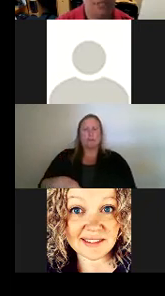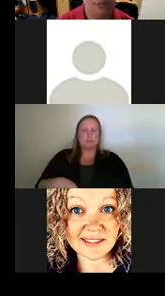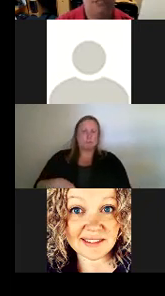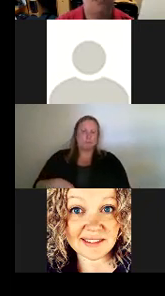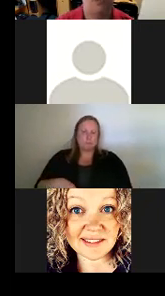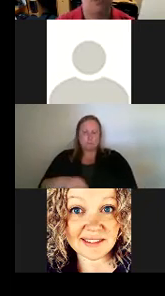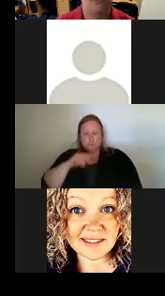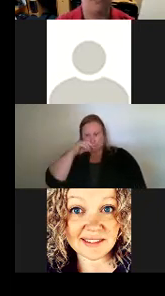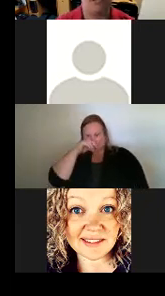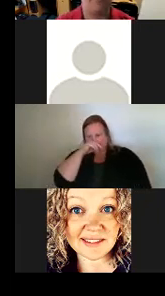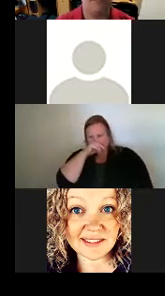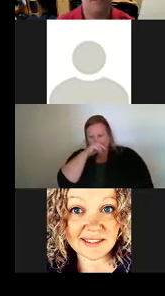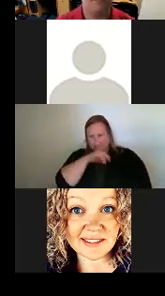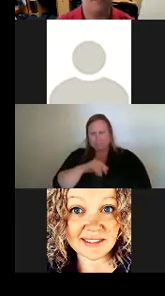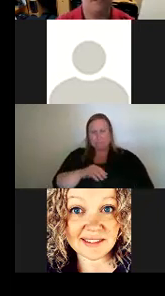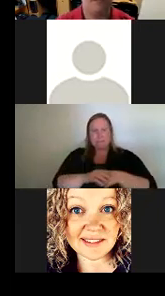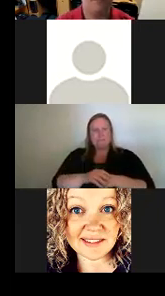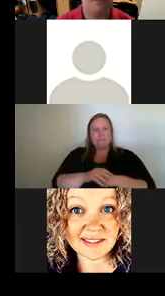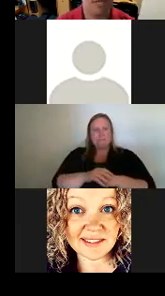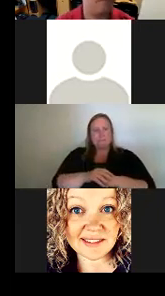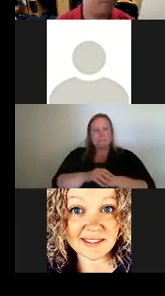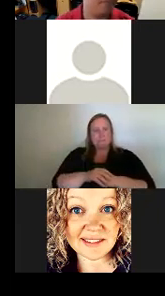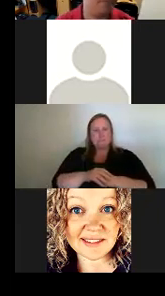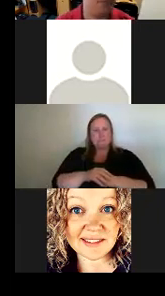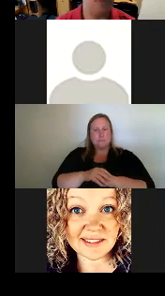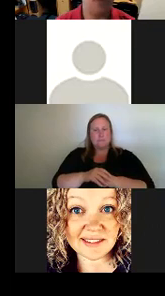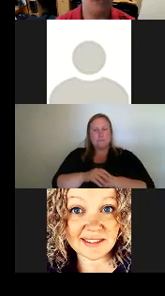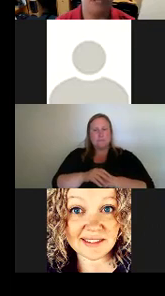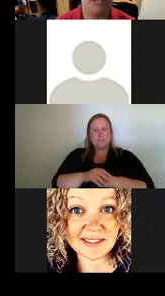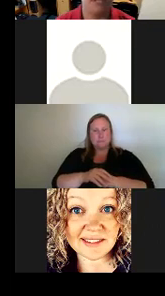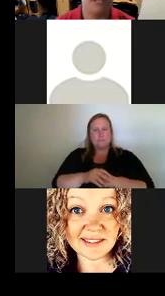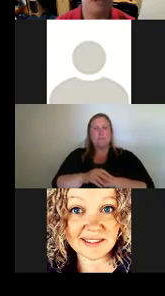WITHIN THE BRAILLE PRINTER ITSELF. THAT WOULD BE BRAILLE TRANSLATION SOFTWARE.